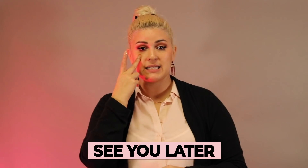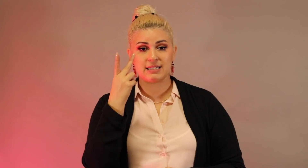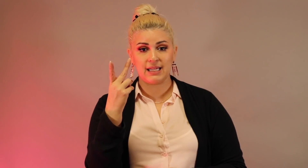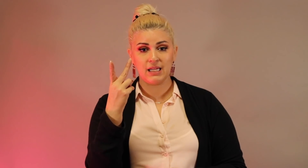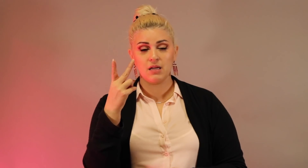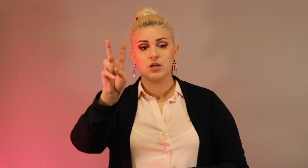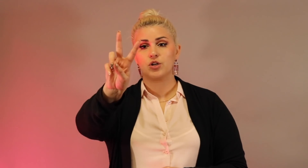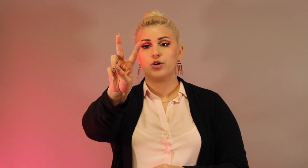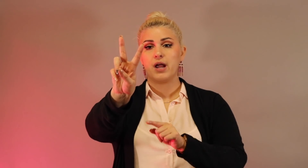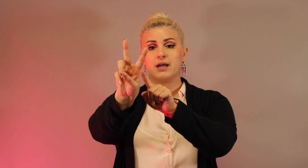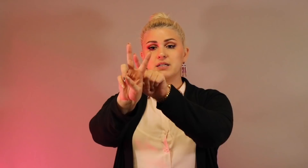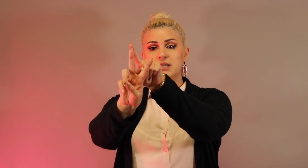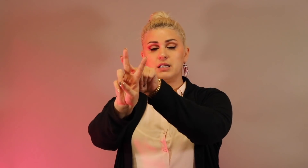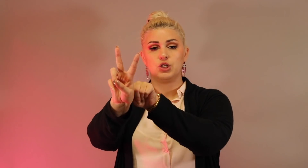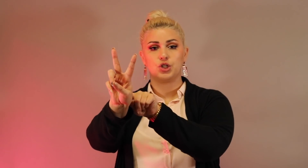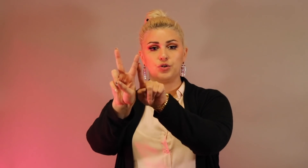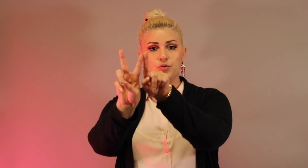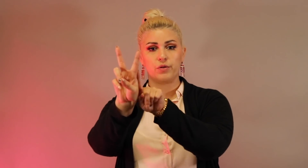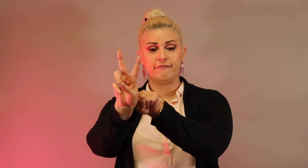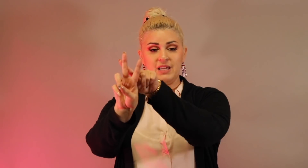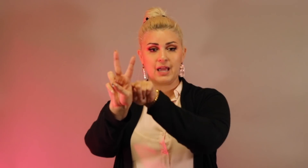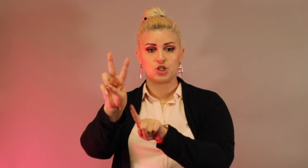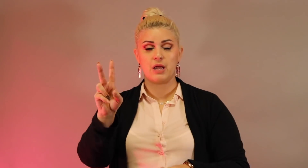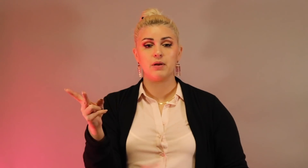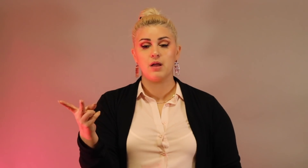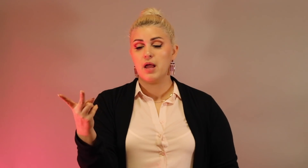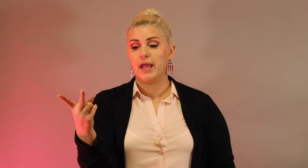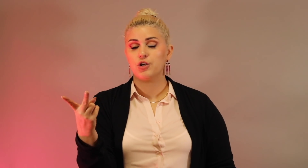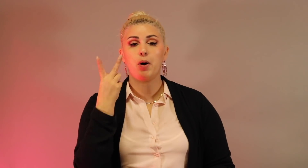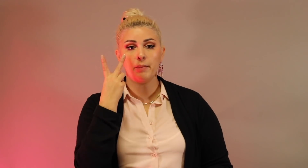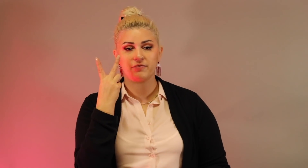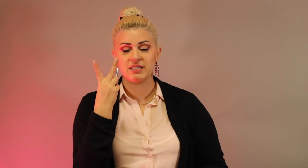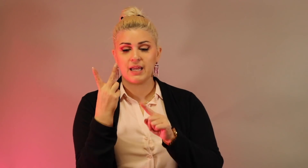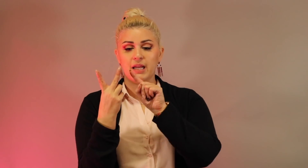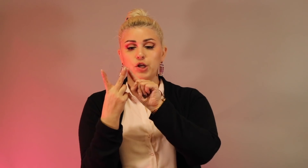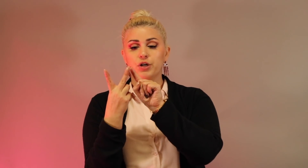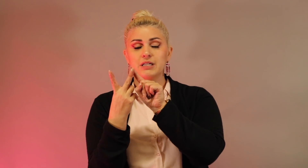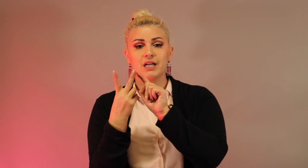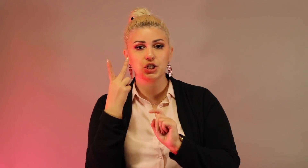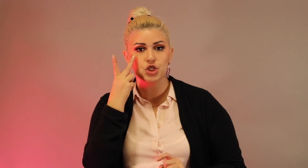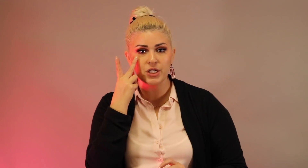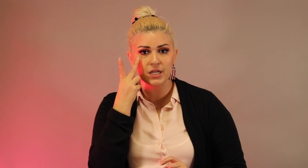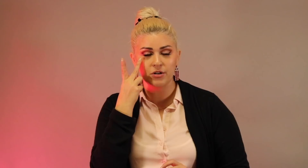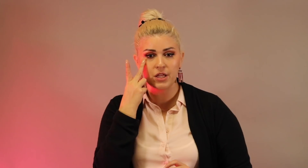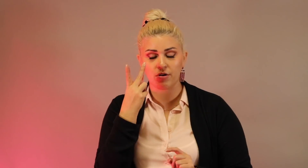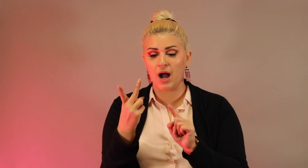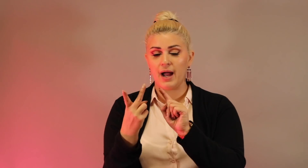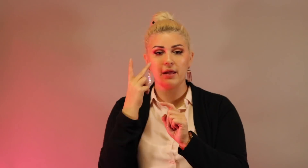See, so your hand is in the two or the V hand shape and your palm is facing in, and you're gonna touch just underneath your eye